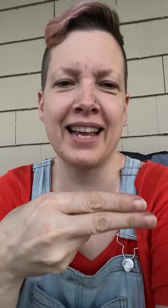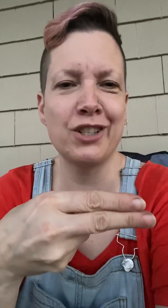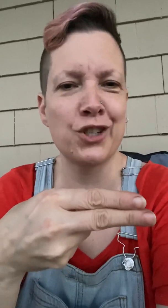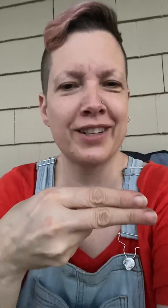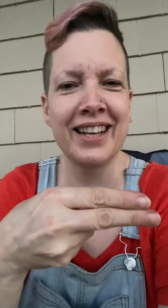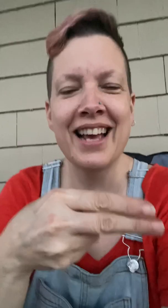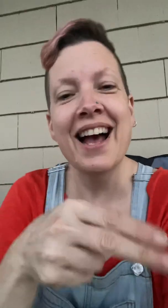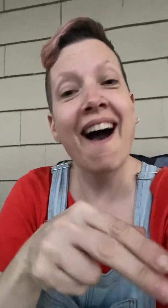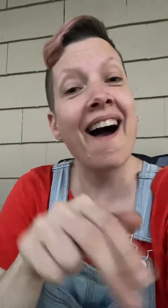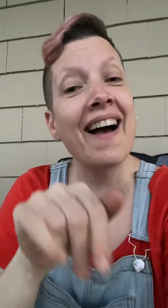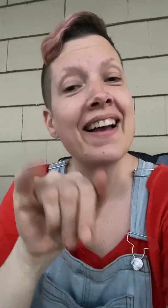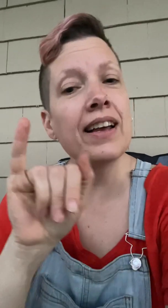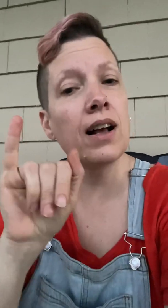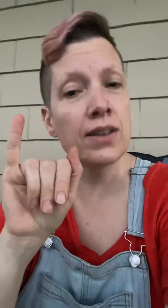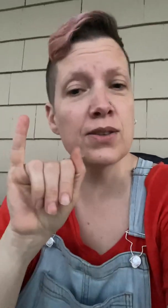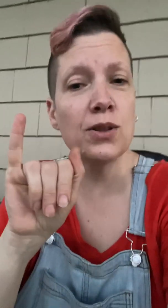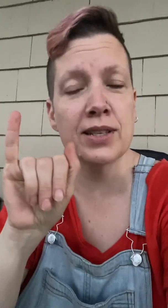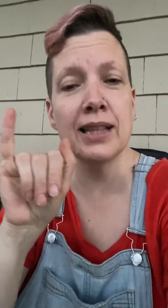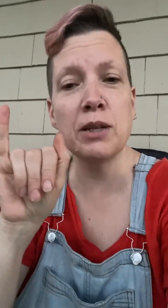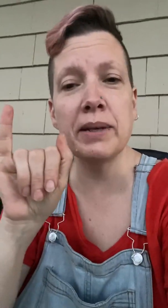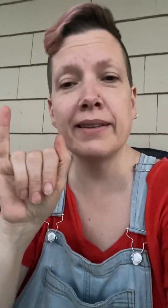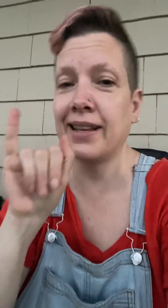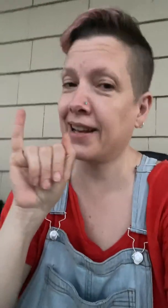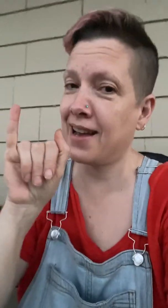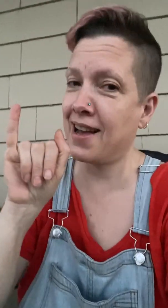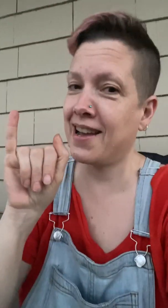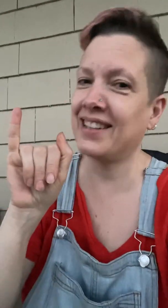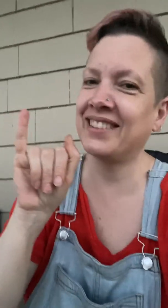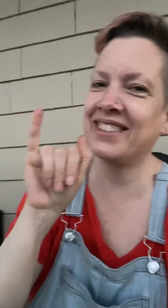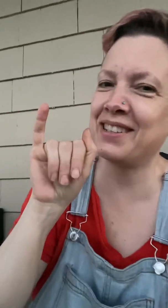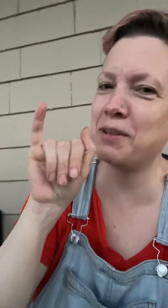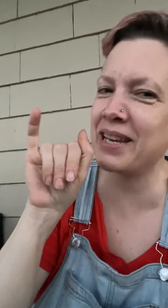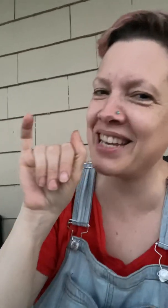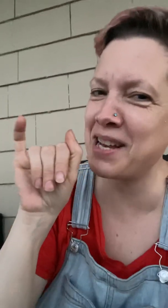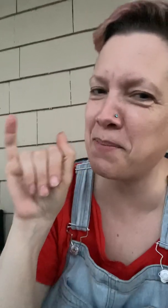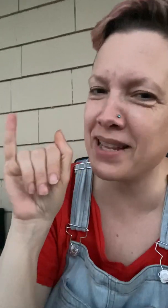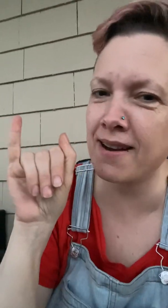H. I also looks a little bit like an I, a little pinky up in the air.